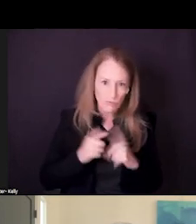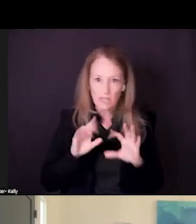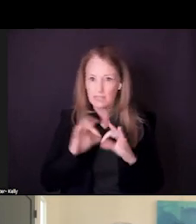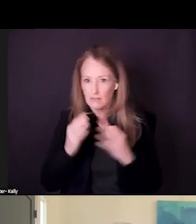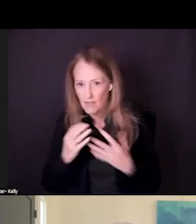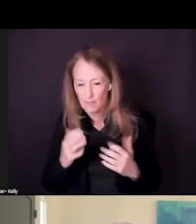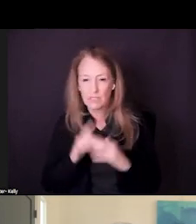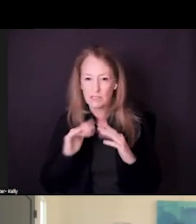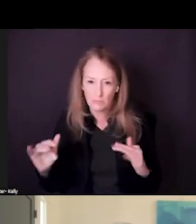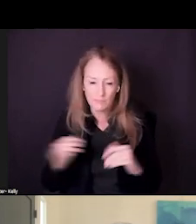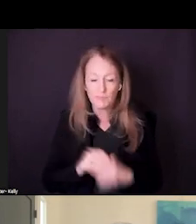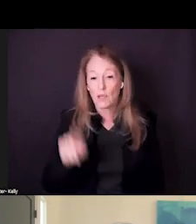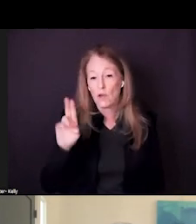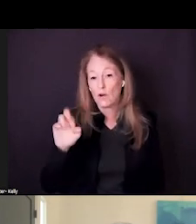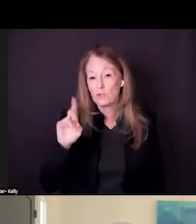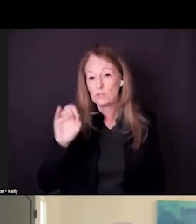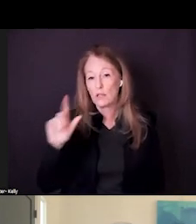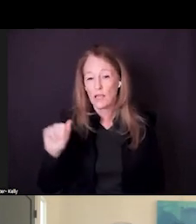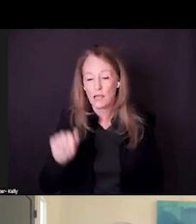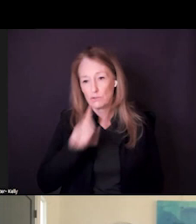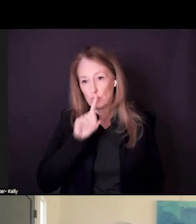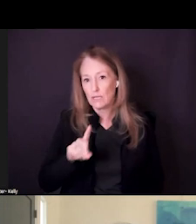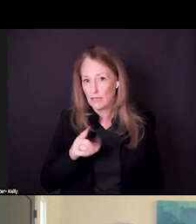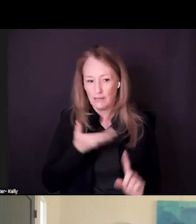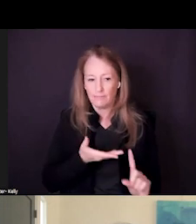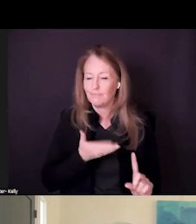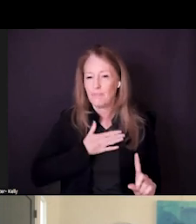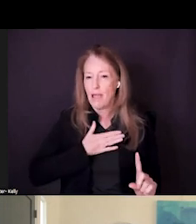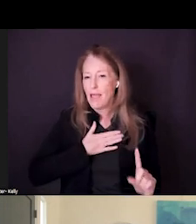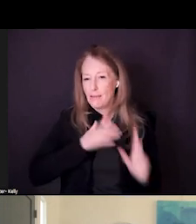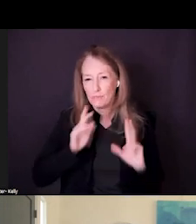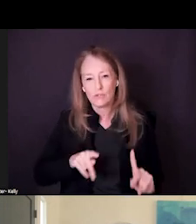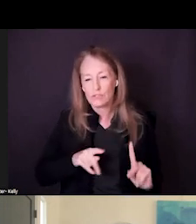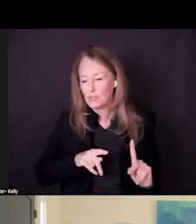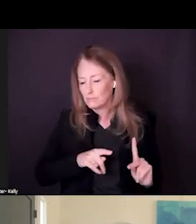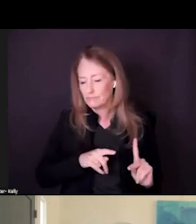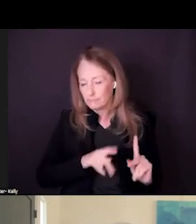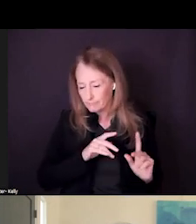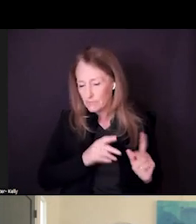URSALA HAS REALLY BEEN MY PERSON TO SUPPORT ME IN THE LAST EIGHT